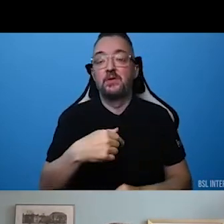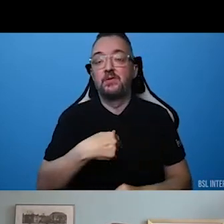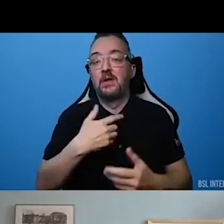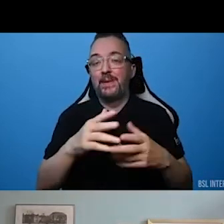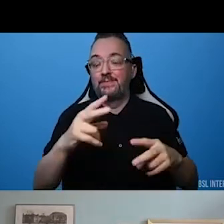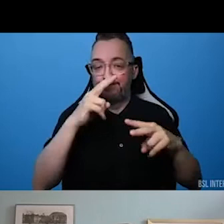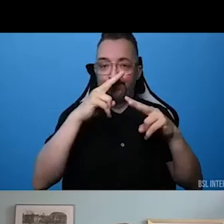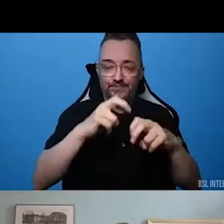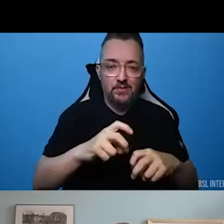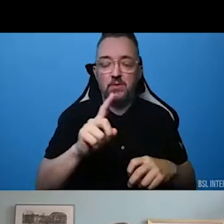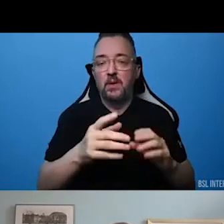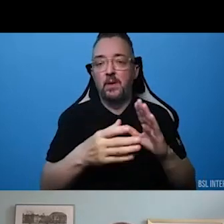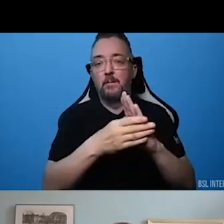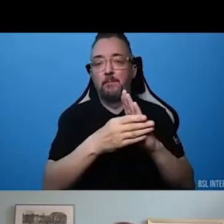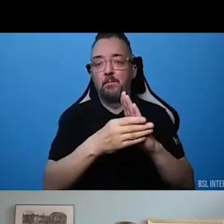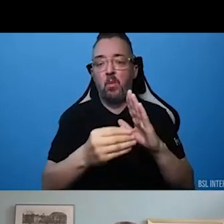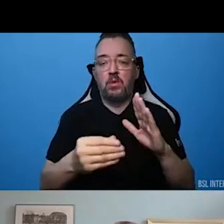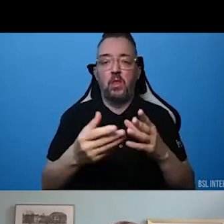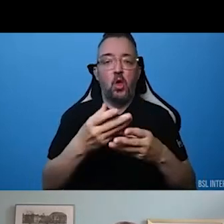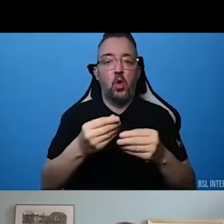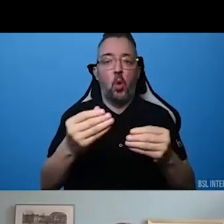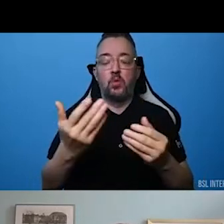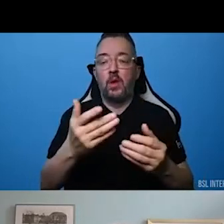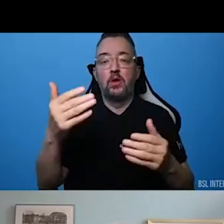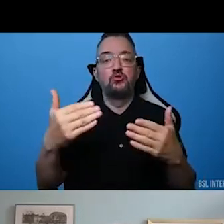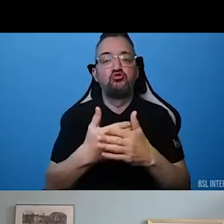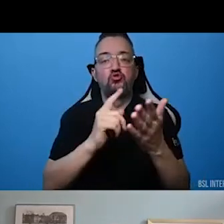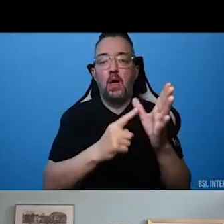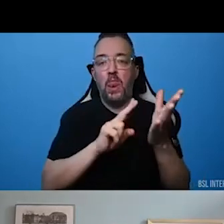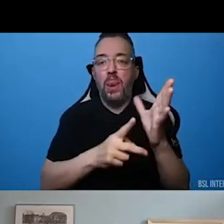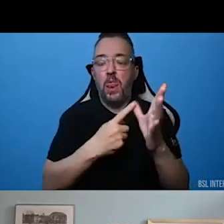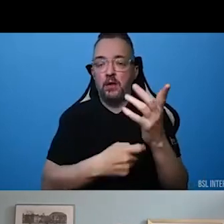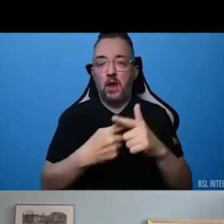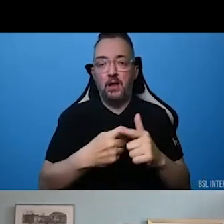the model cotton mill at New Lanark and thinking about the slave connections